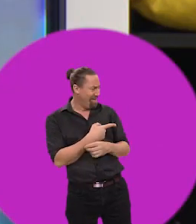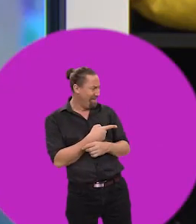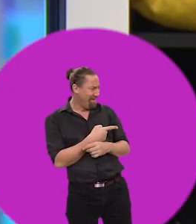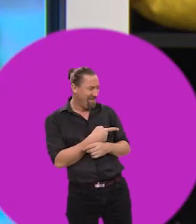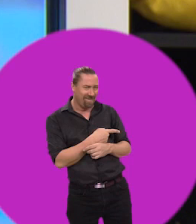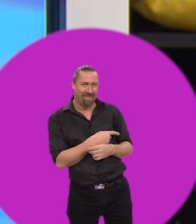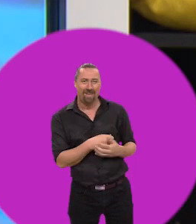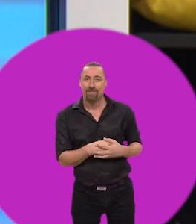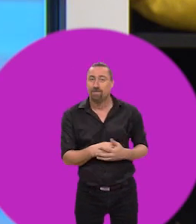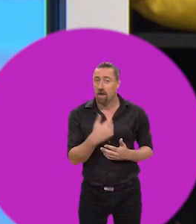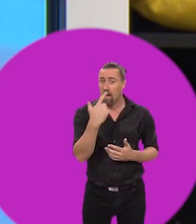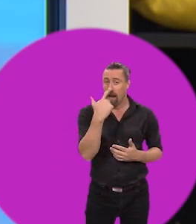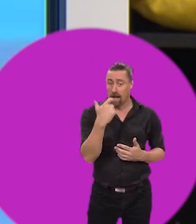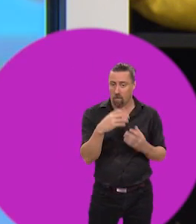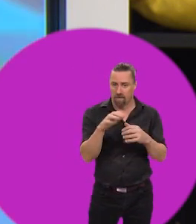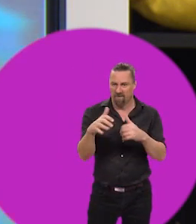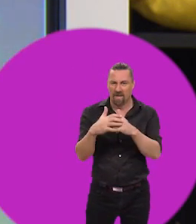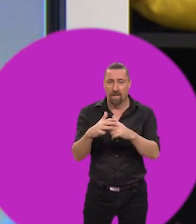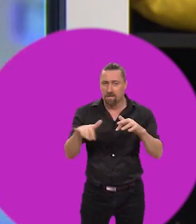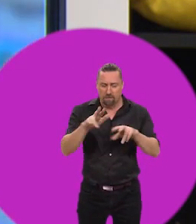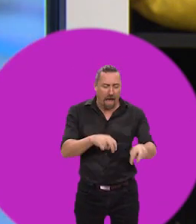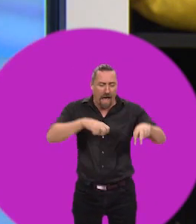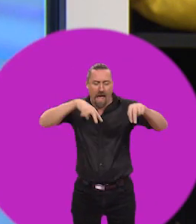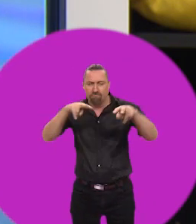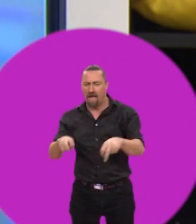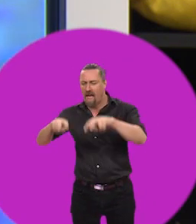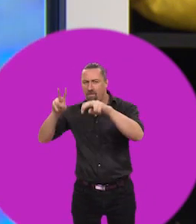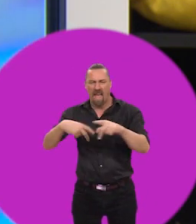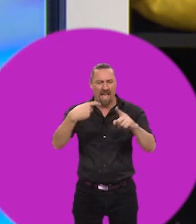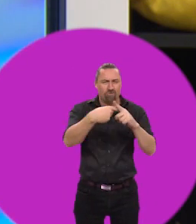Lucky and his friends created chaos in the kitchen and havoc in the yard.